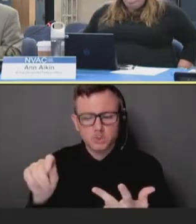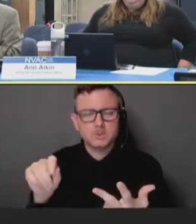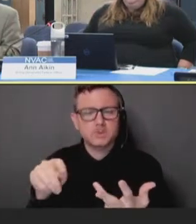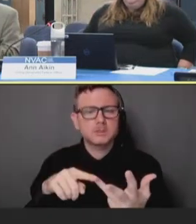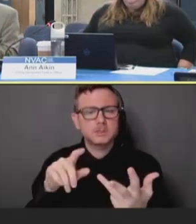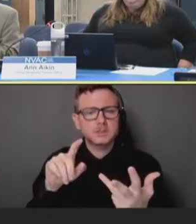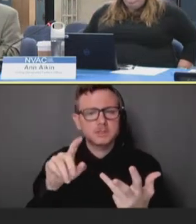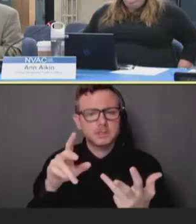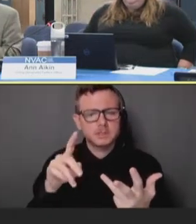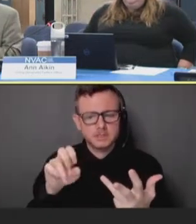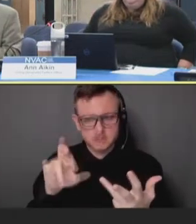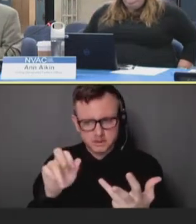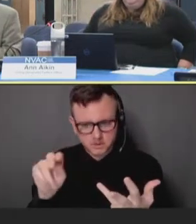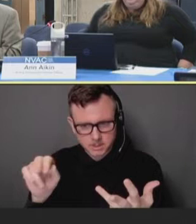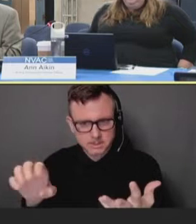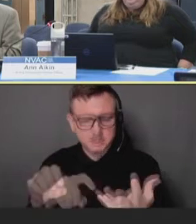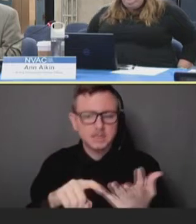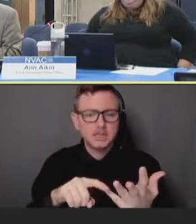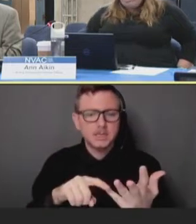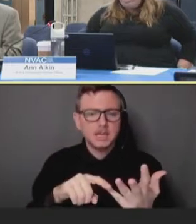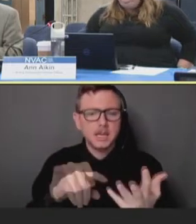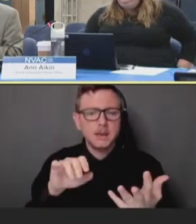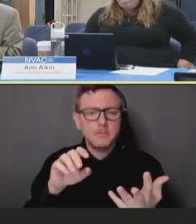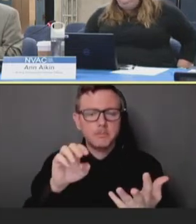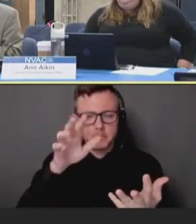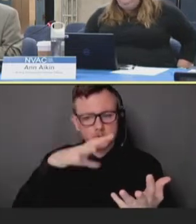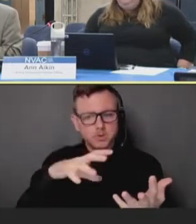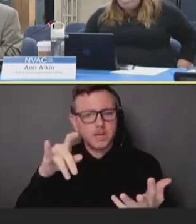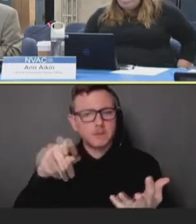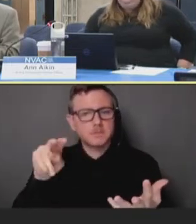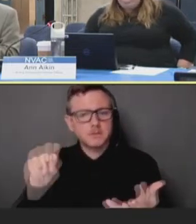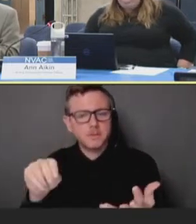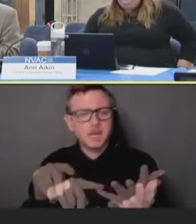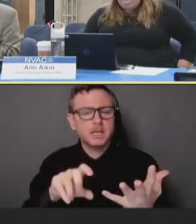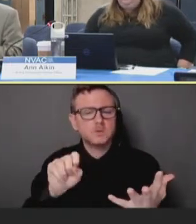[phonetic sp], Daniel Ipsum [phonetic sp], and Susan Farrell [phonetic sp].